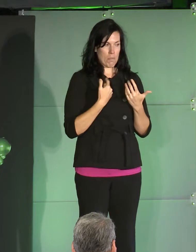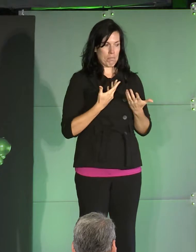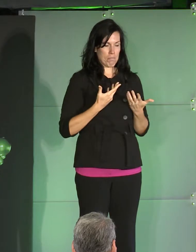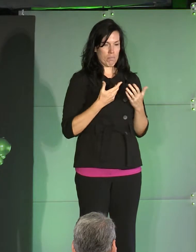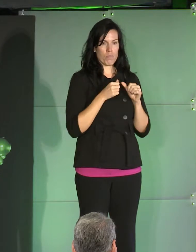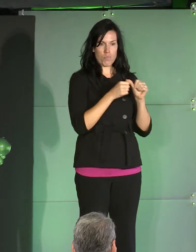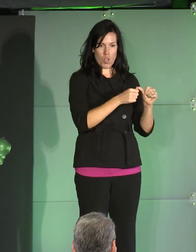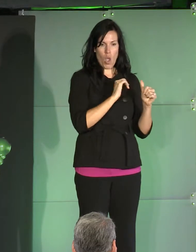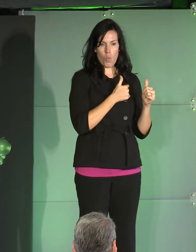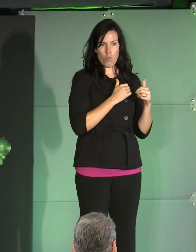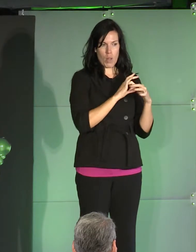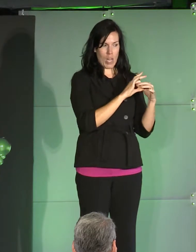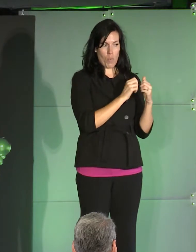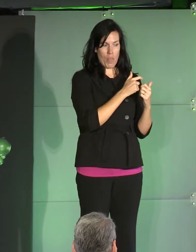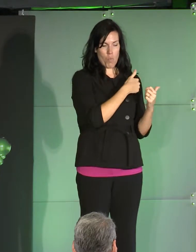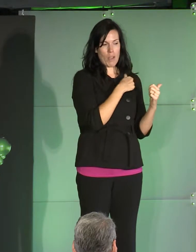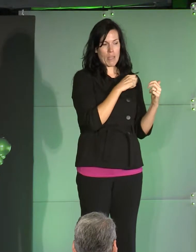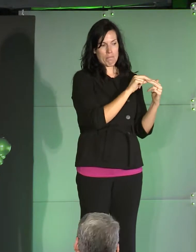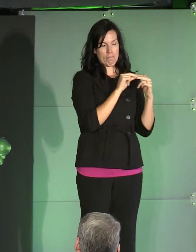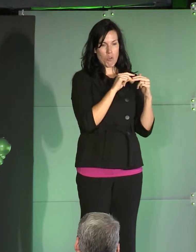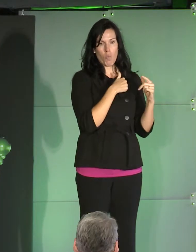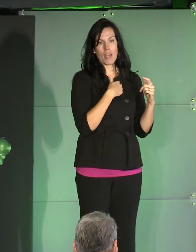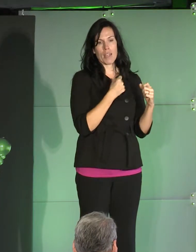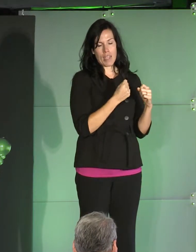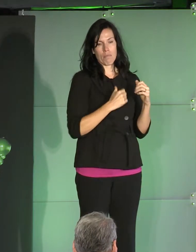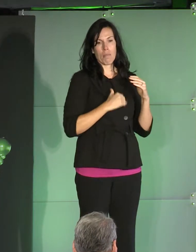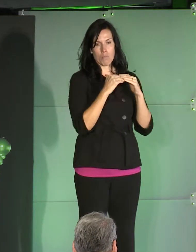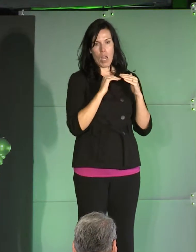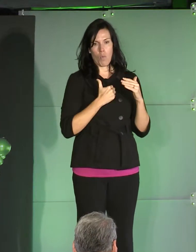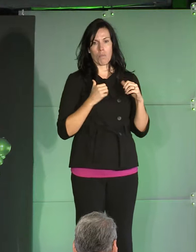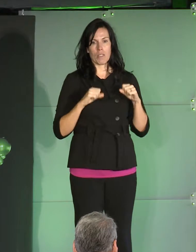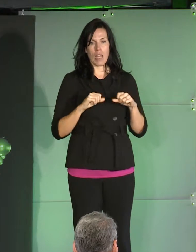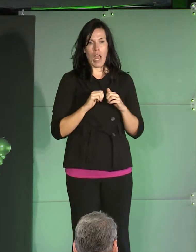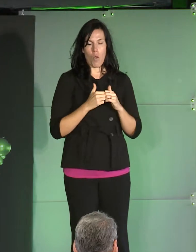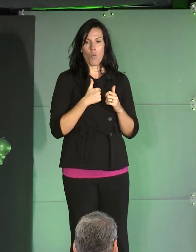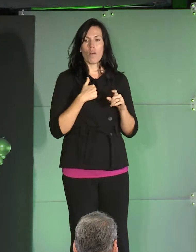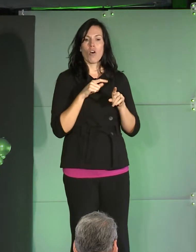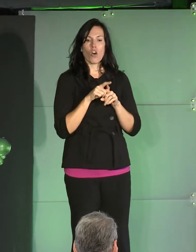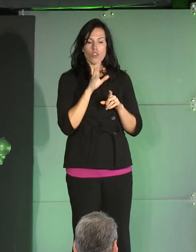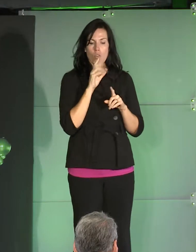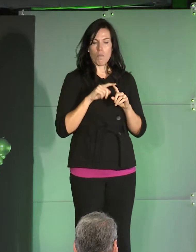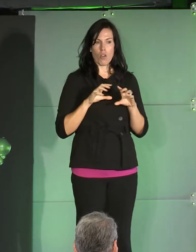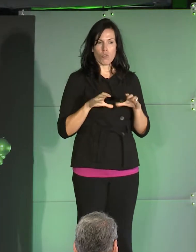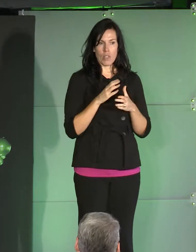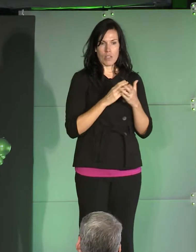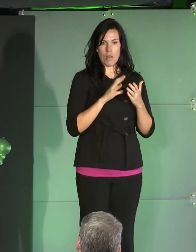we could really maximize our potential of how we might get-- we've also talked about doing some carbon offset programs as well.